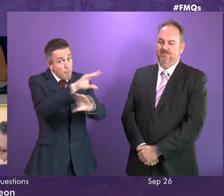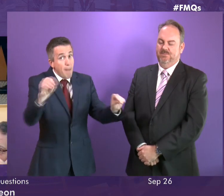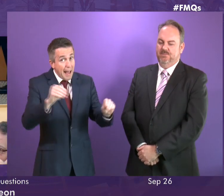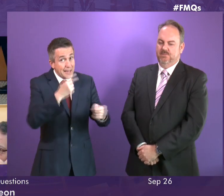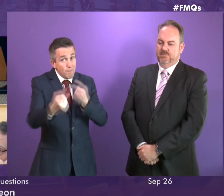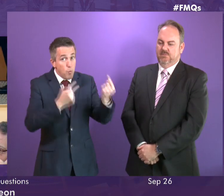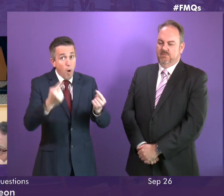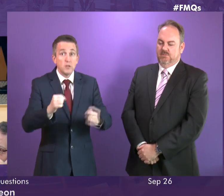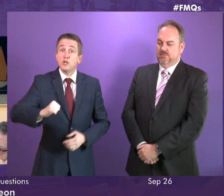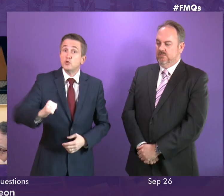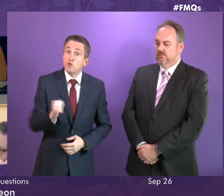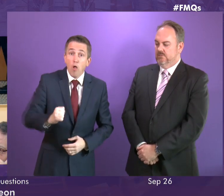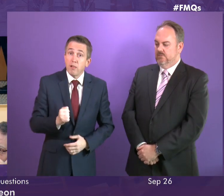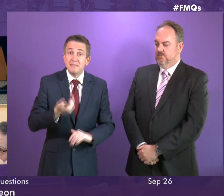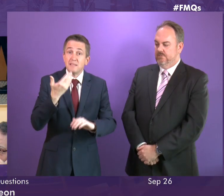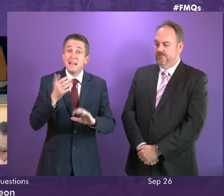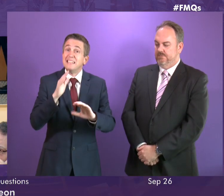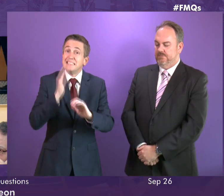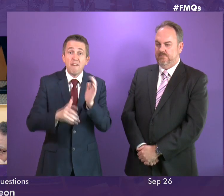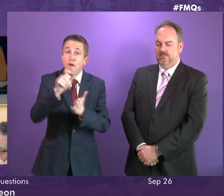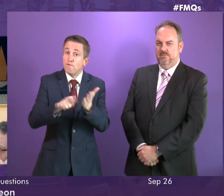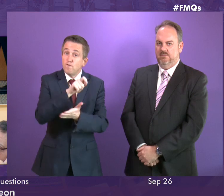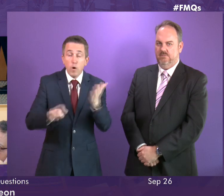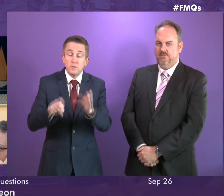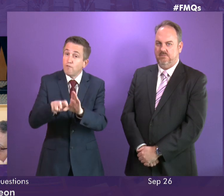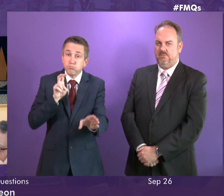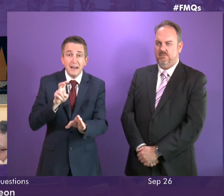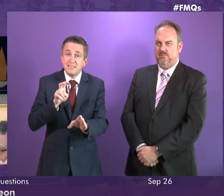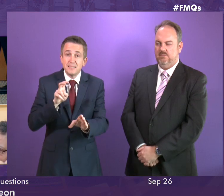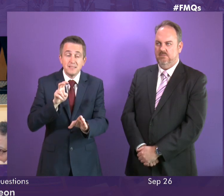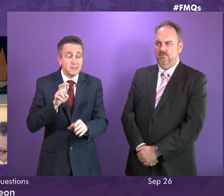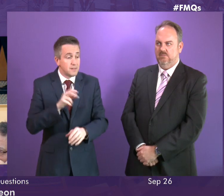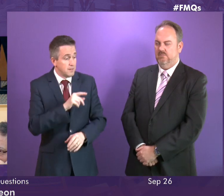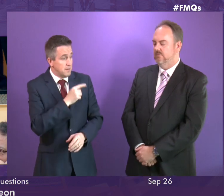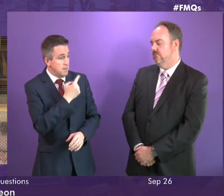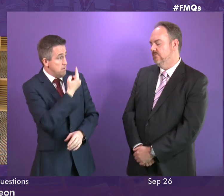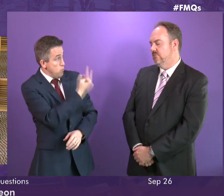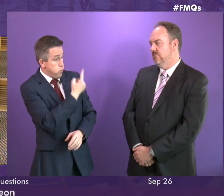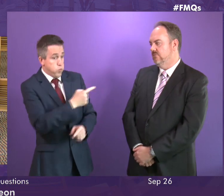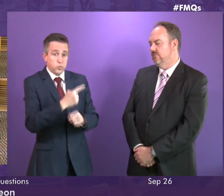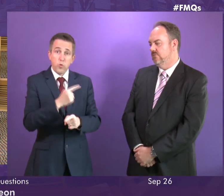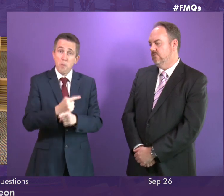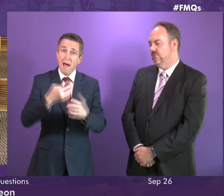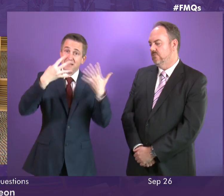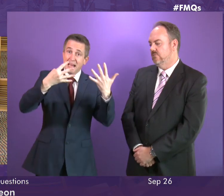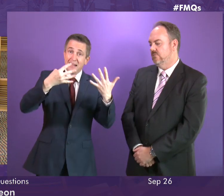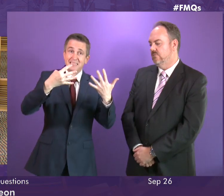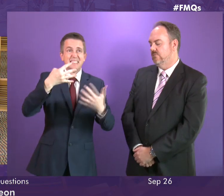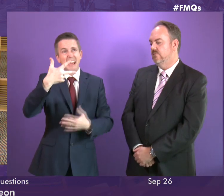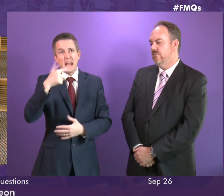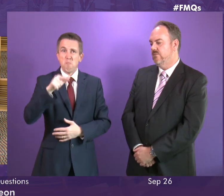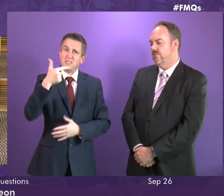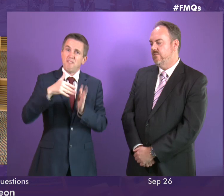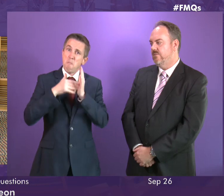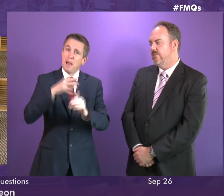Simpson that Scotland did not vote for Brexit. The member spoke about the £98.7 million